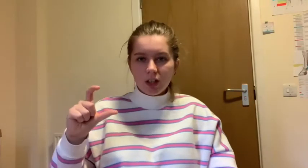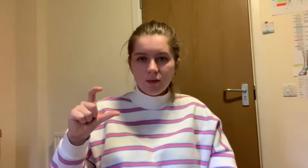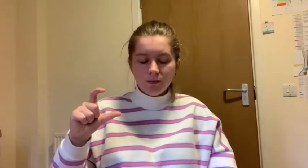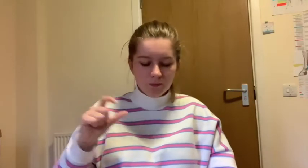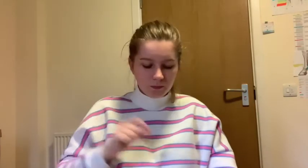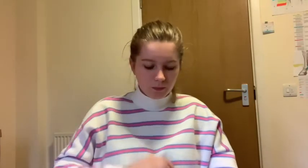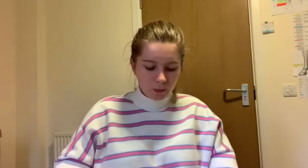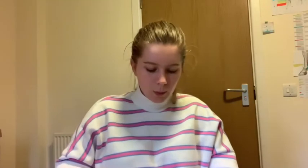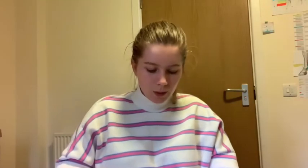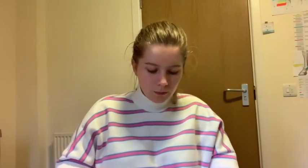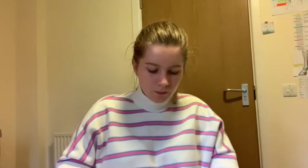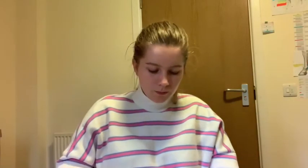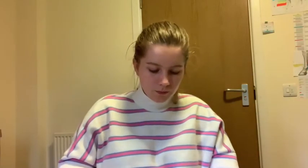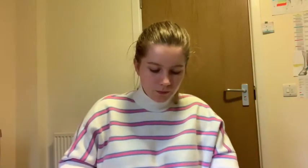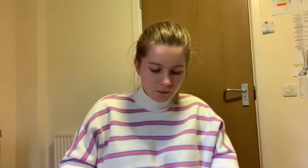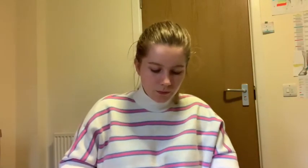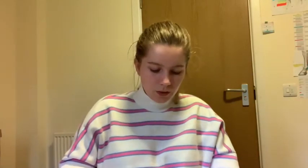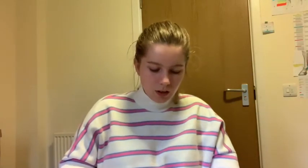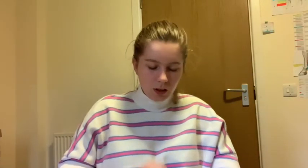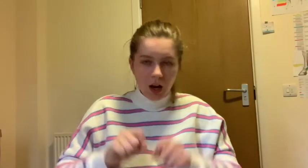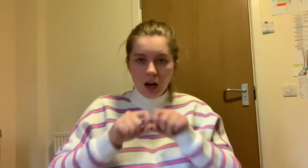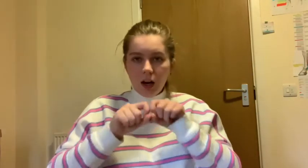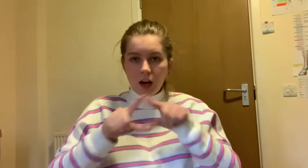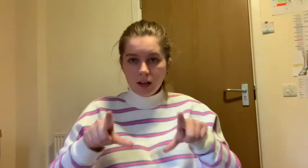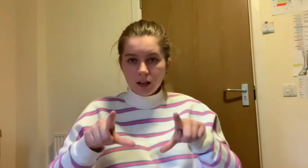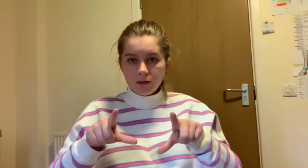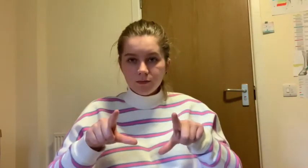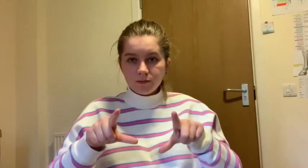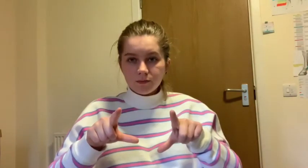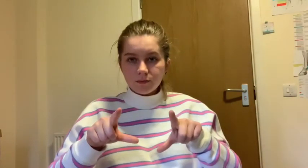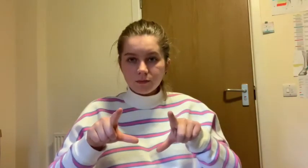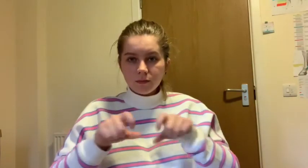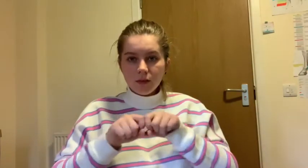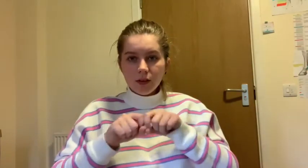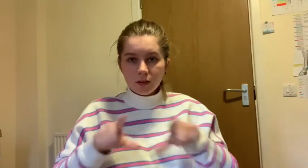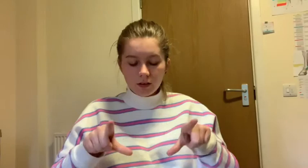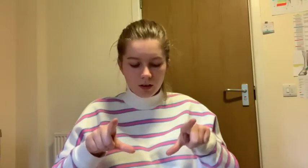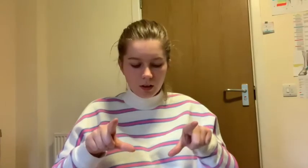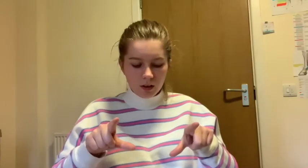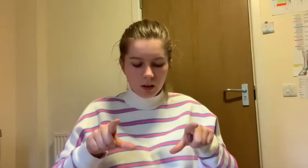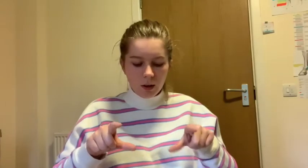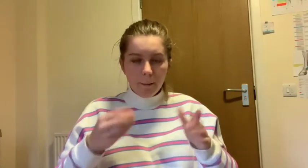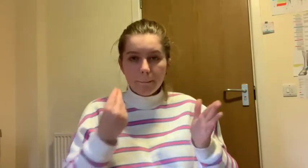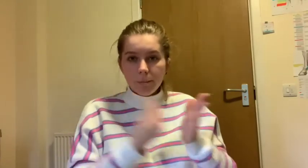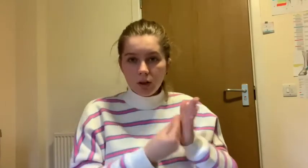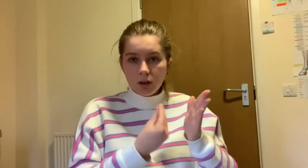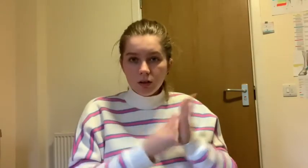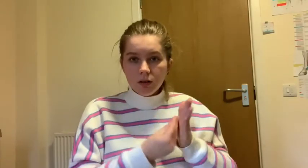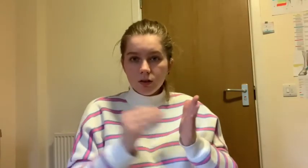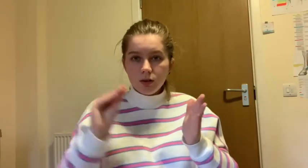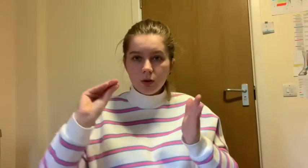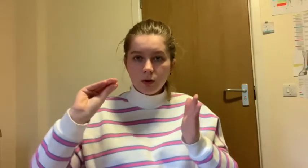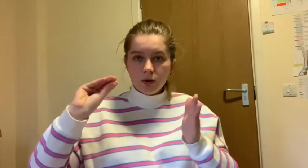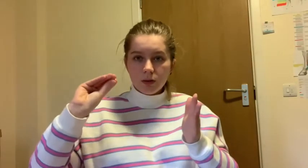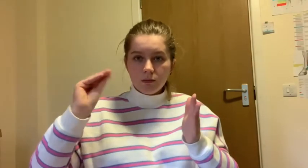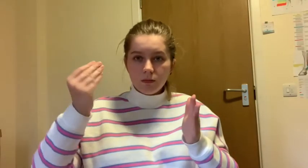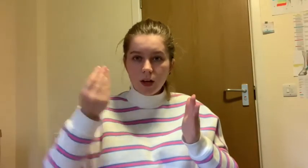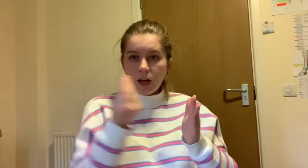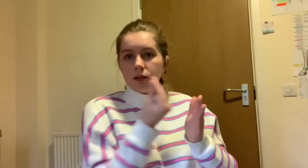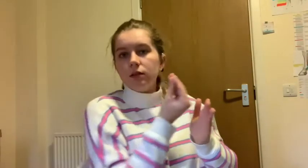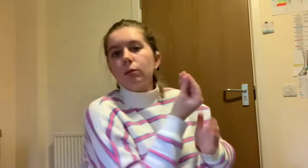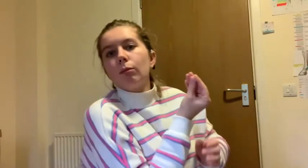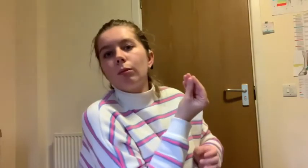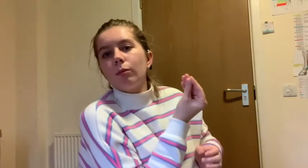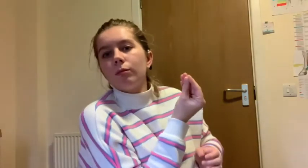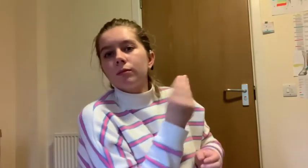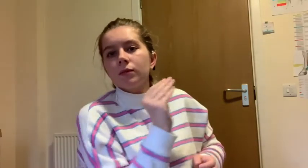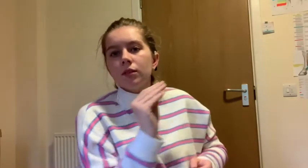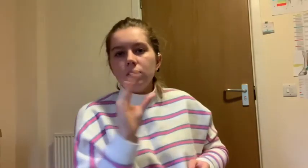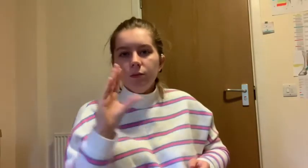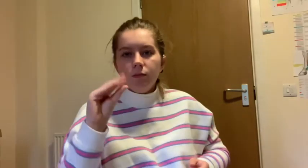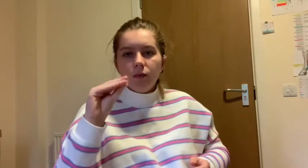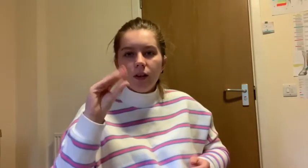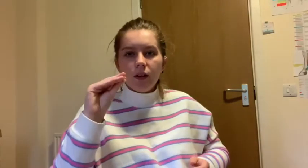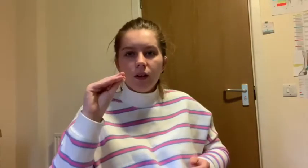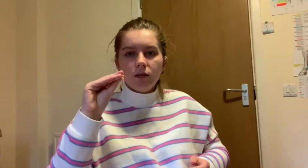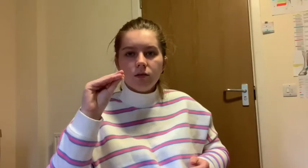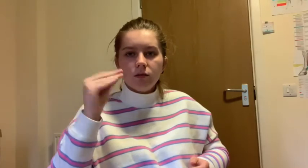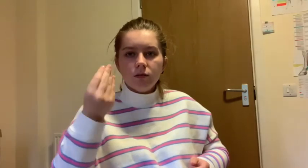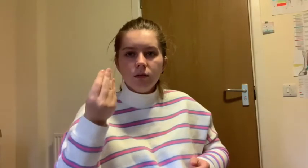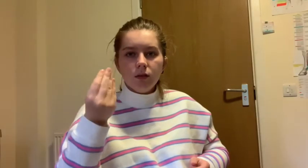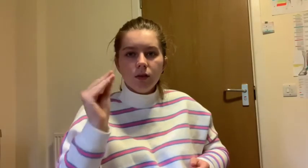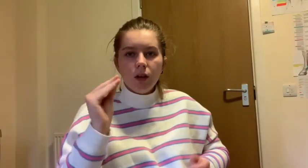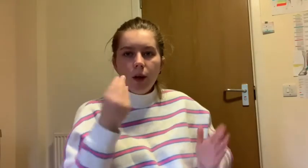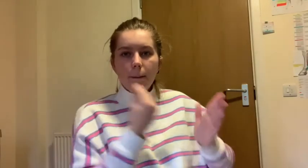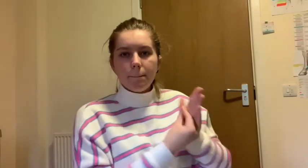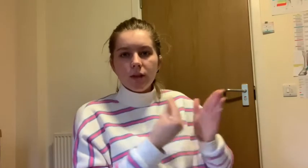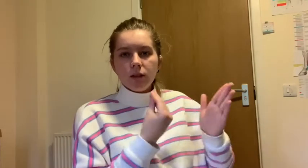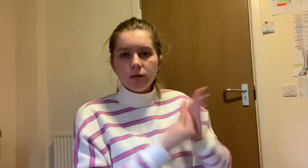"Like money" so you place your hand... like that... "Money", just tap it.